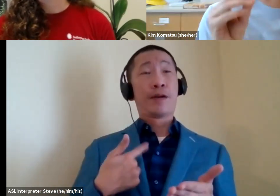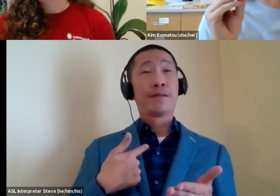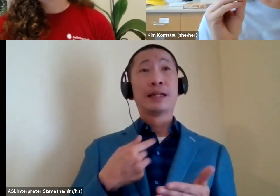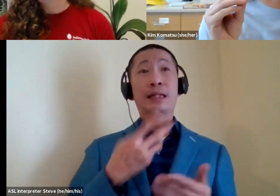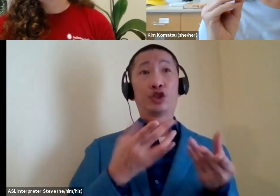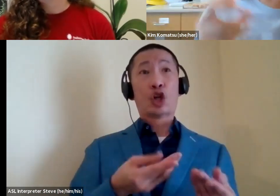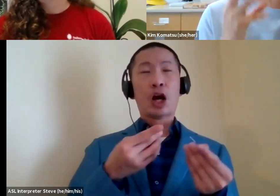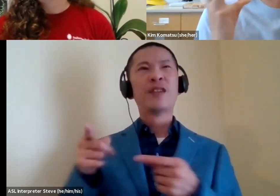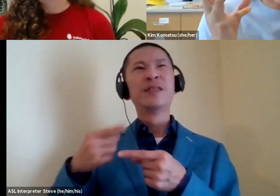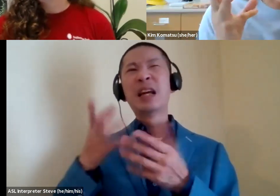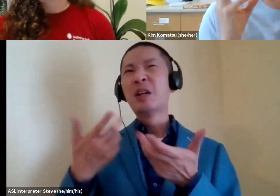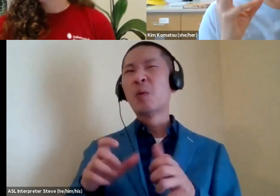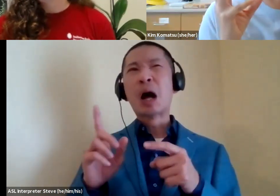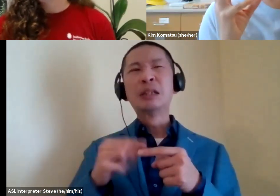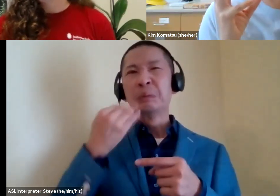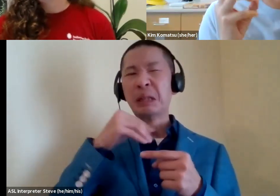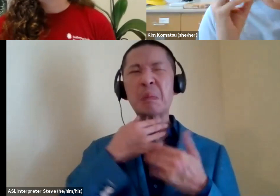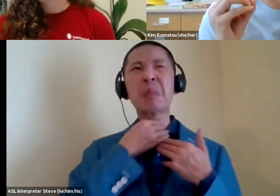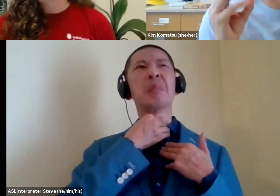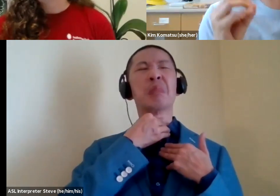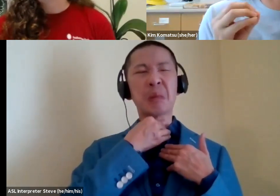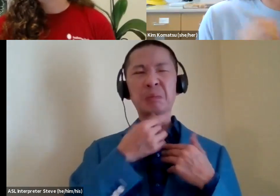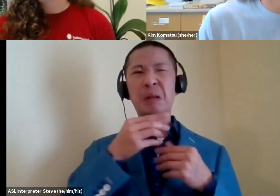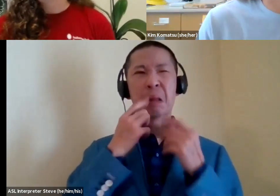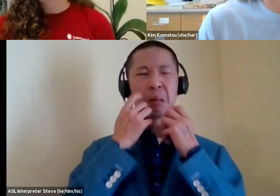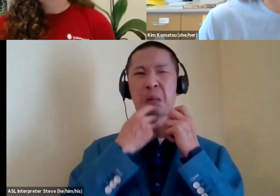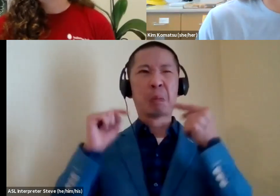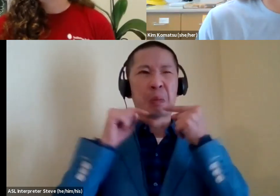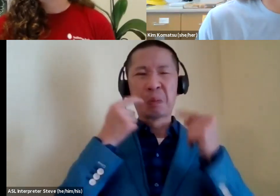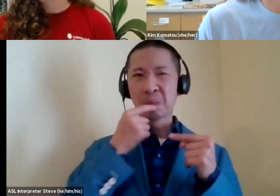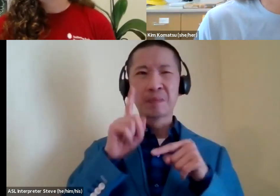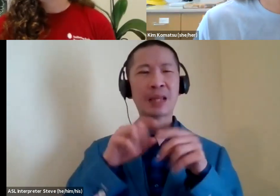Kim Komatsu (she/her): Because the hairs get into their mouth and they can't really chew down or bite down on the leaves that are out there.